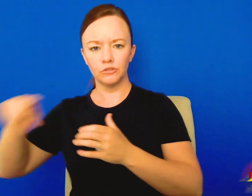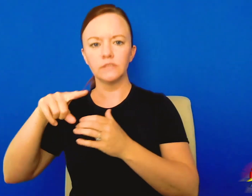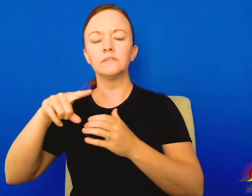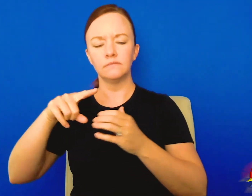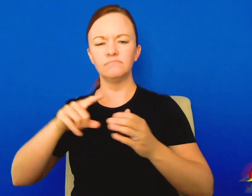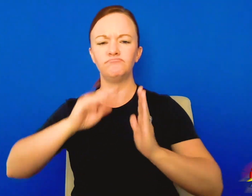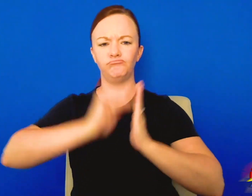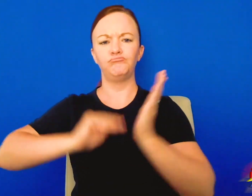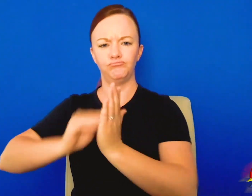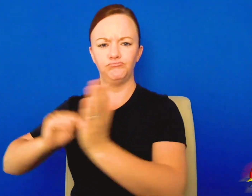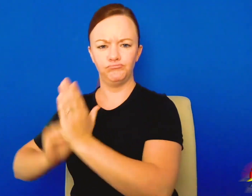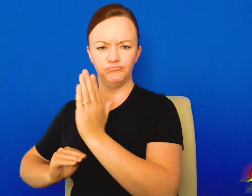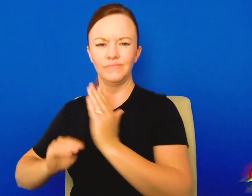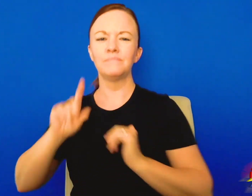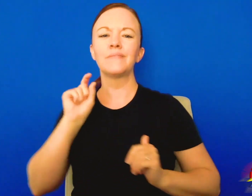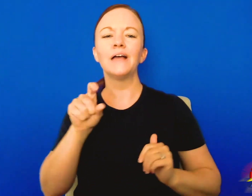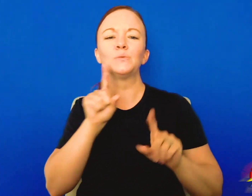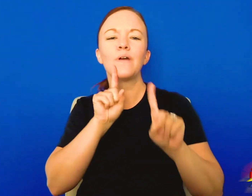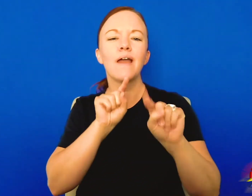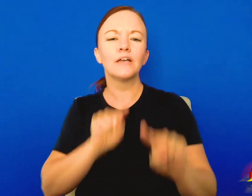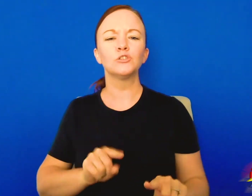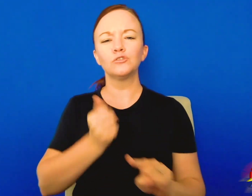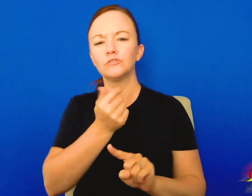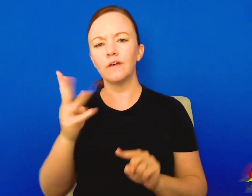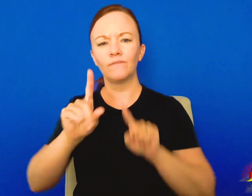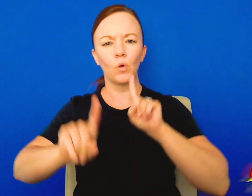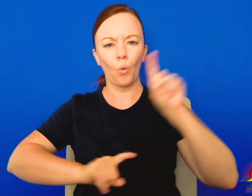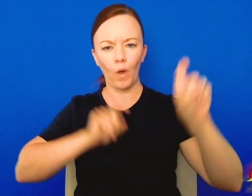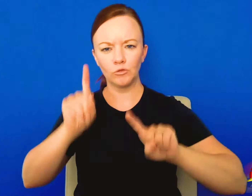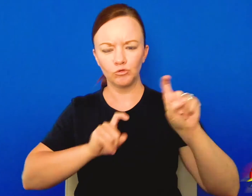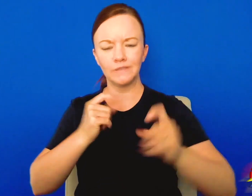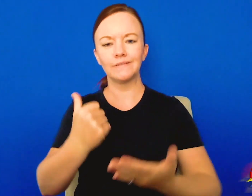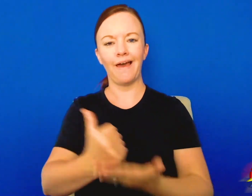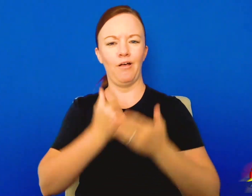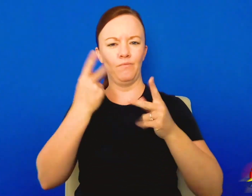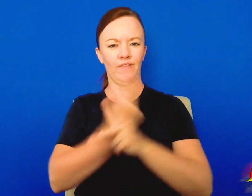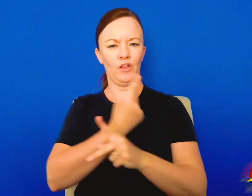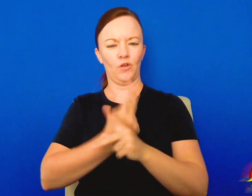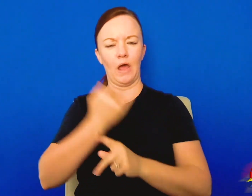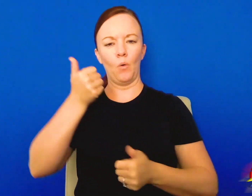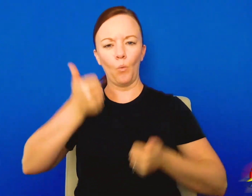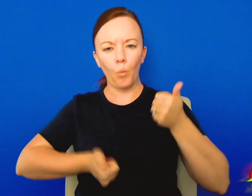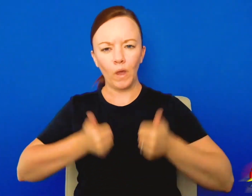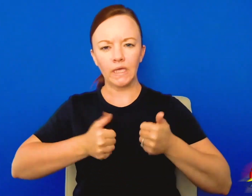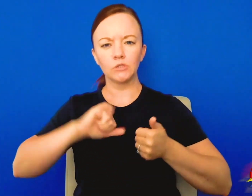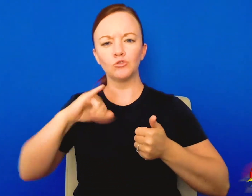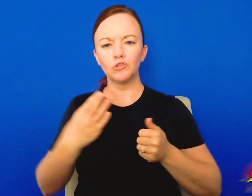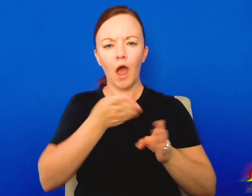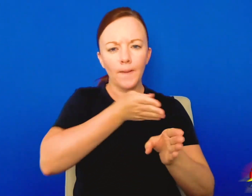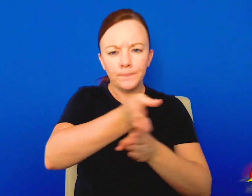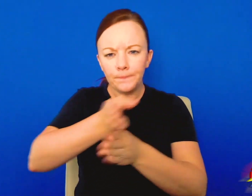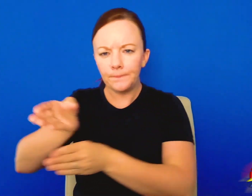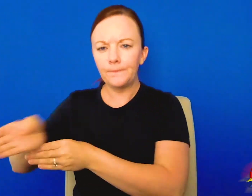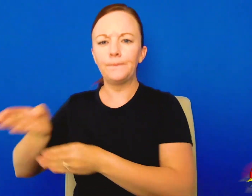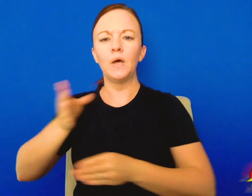THE PPE IS DISTRIBUTED BASED ON THE TASKS OR ACTIVITIES THAT CREATE A KNOWN RISK. THE ASSESSMENT WAS COMPLETED